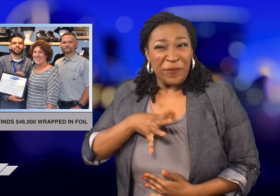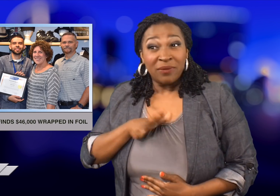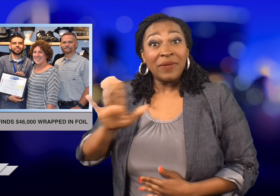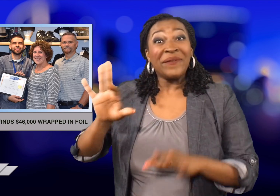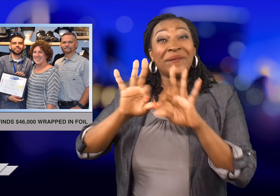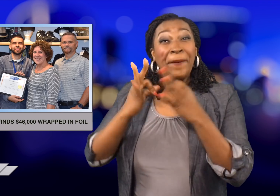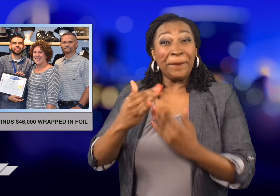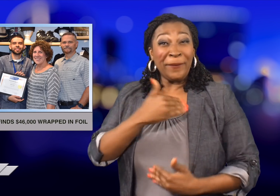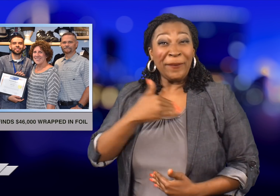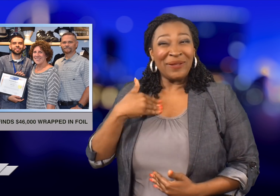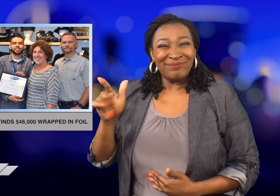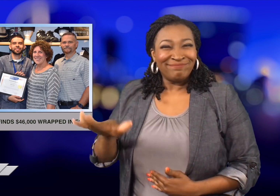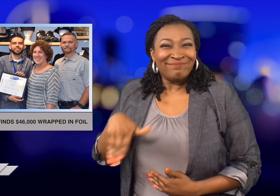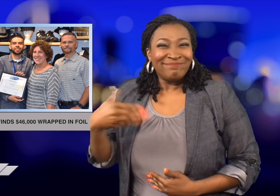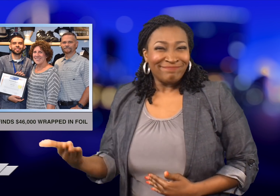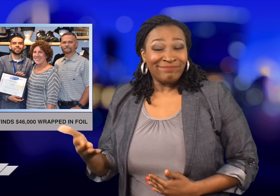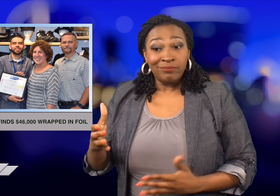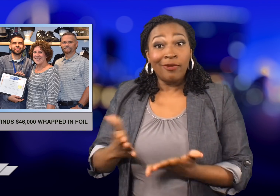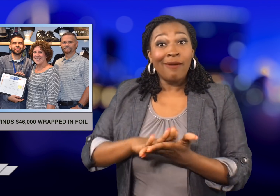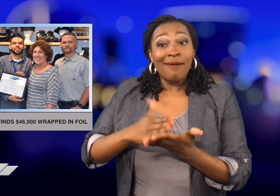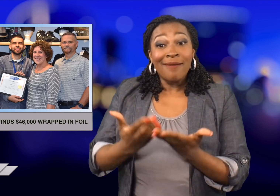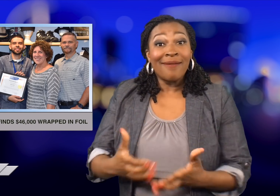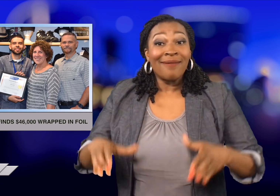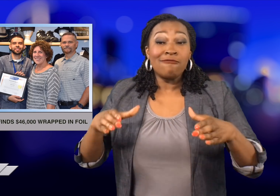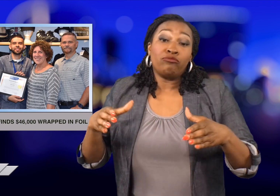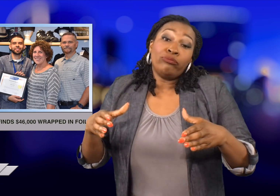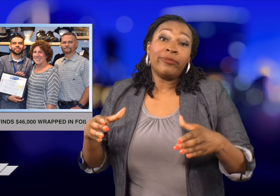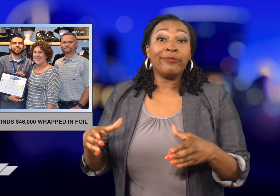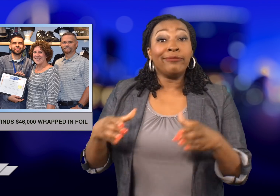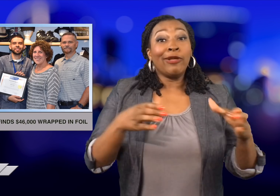the items after a family member passed away.